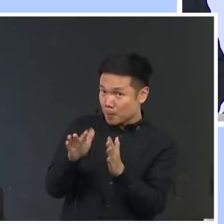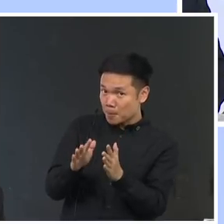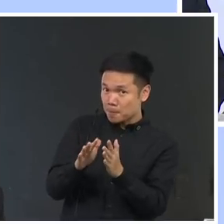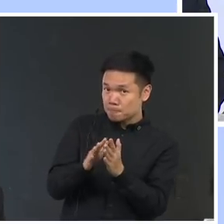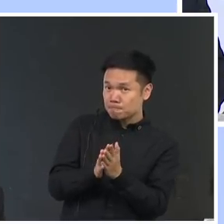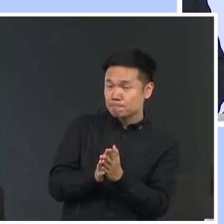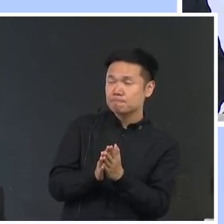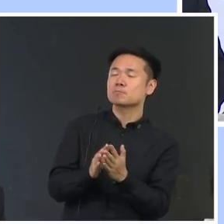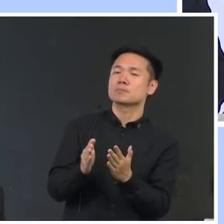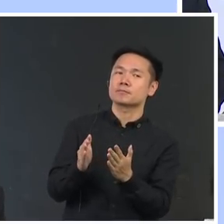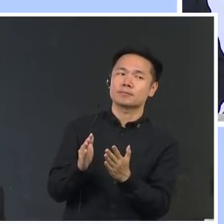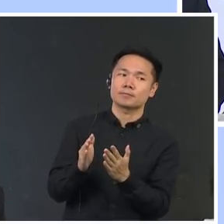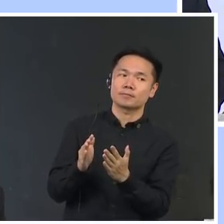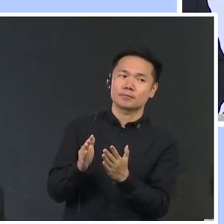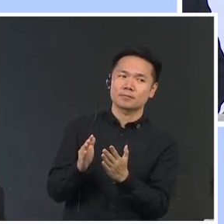verbal oral language was declared on this occasion.